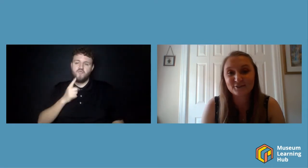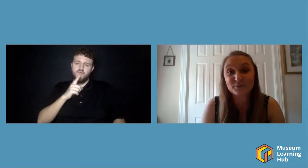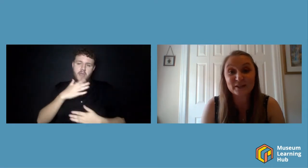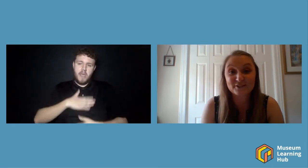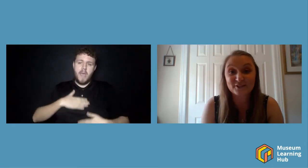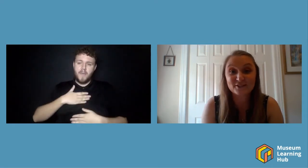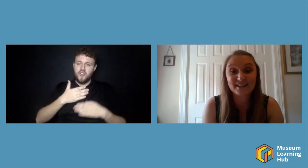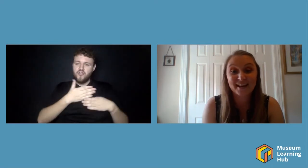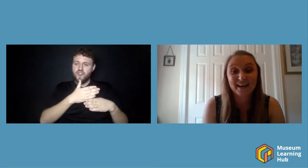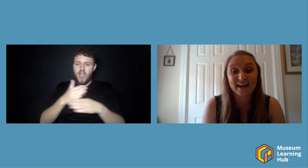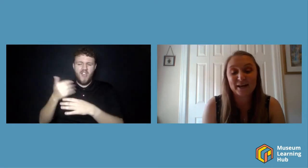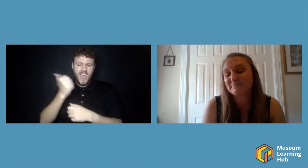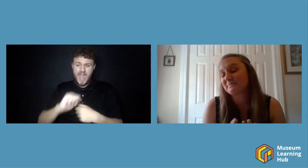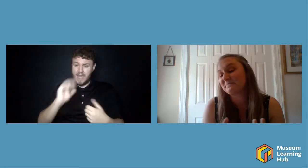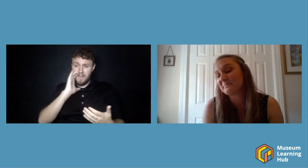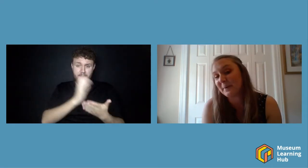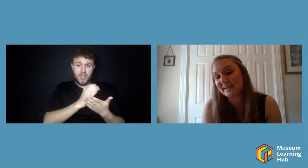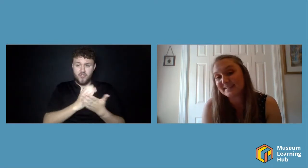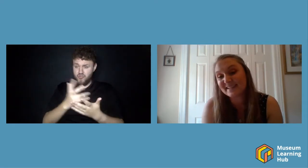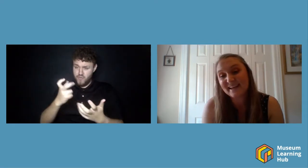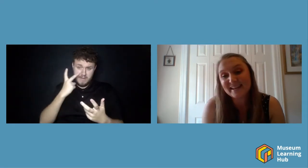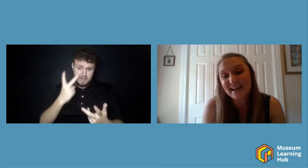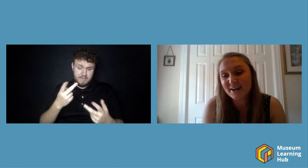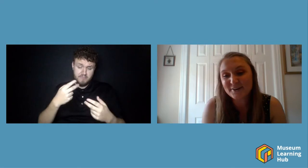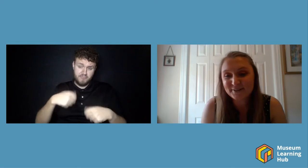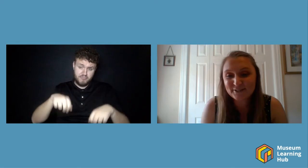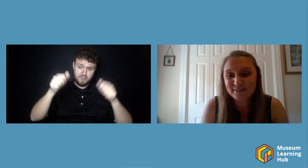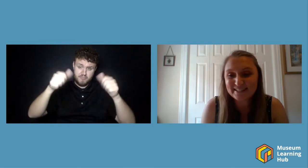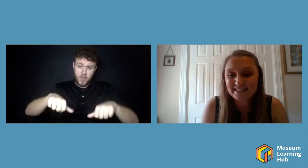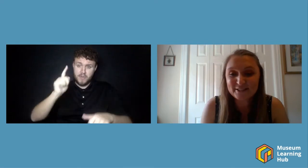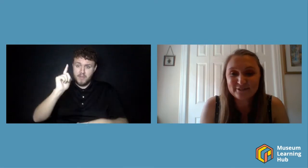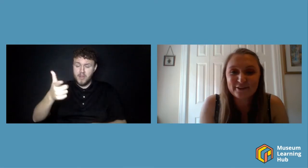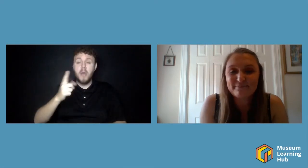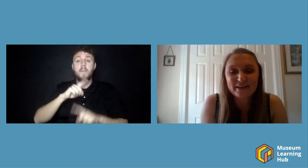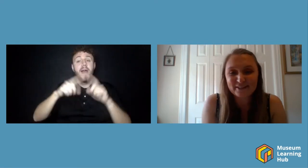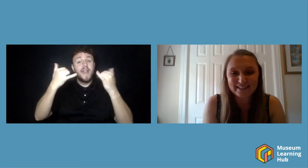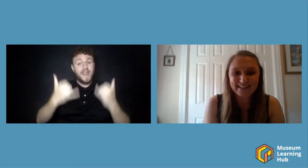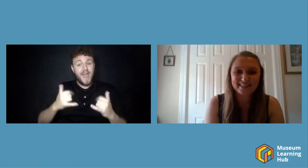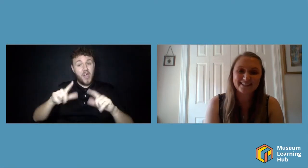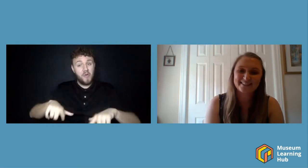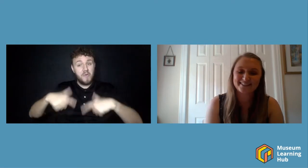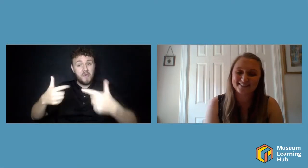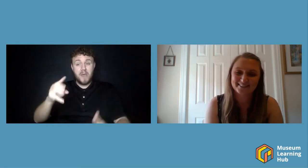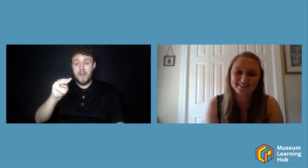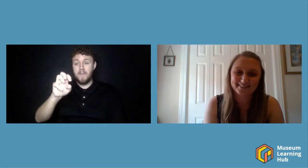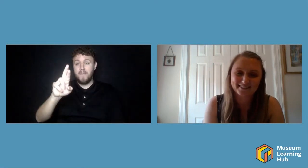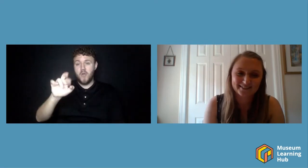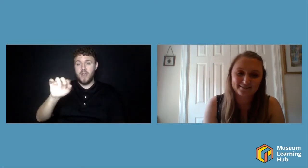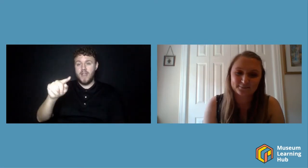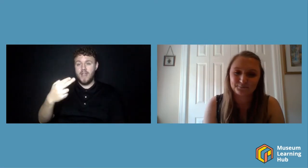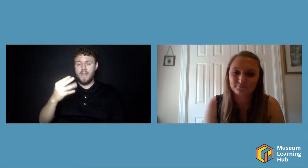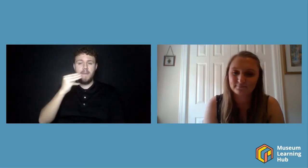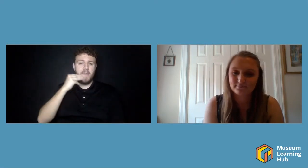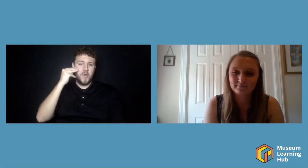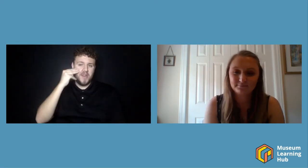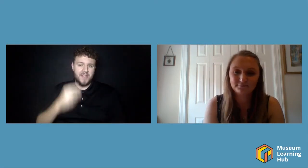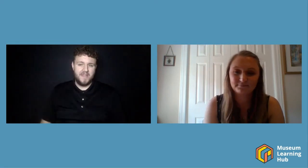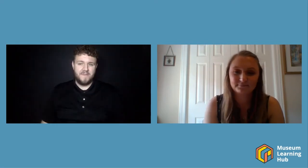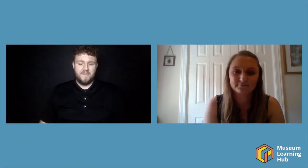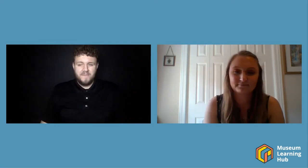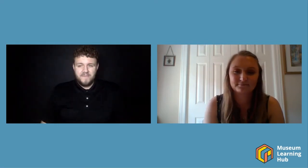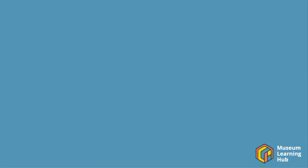those pictures -- but now you get to hear from Meredith.